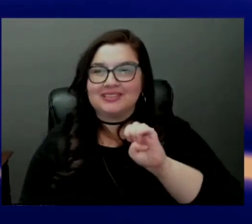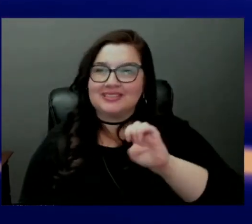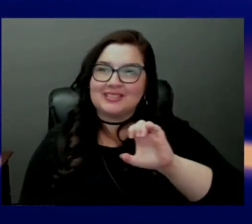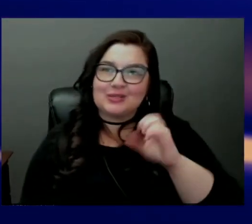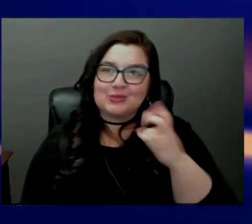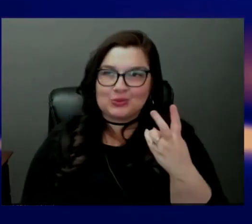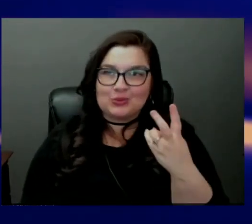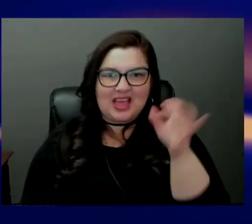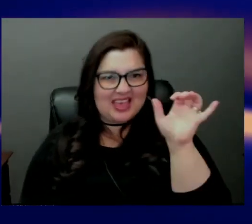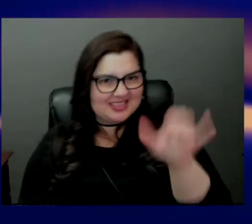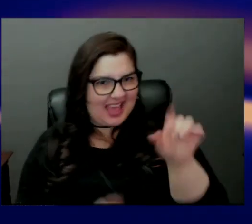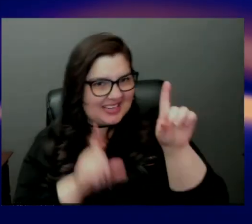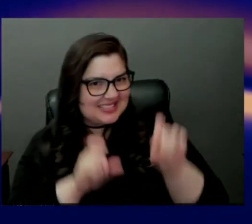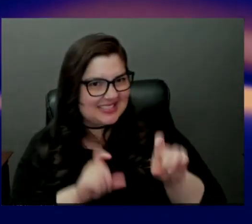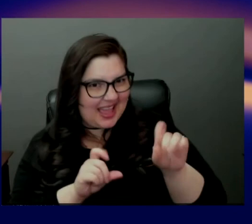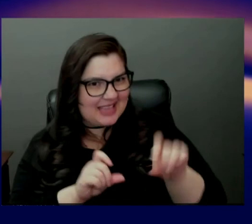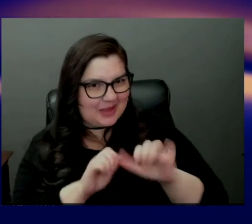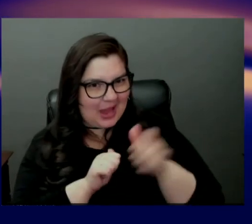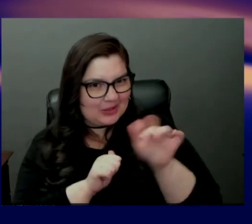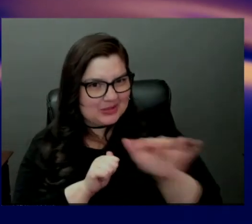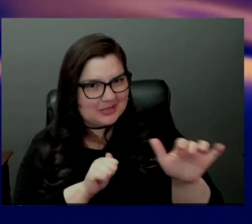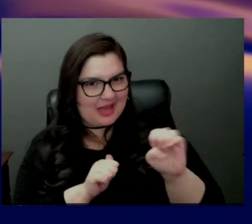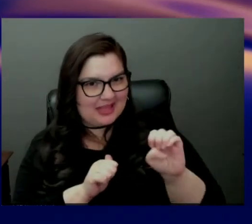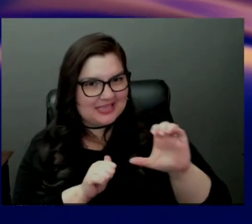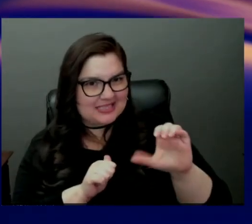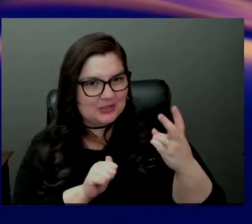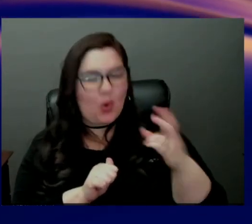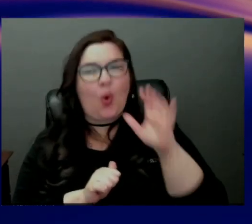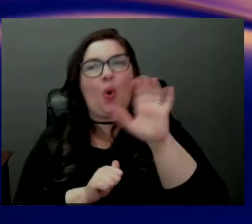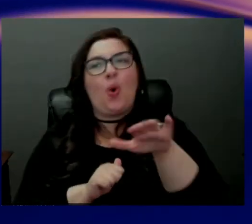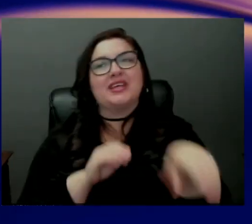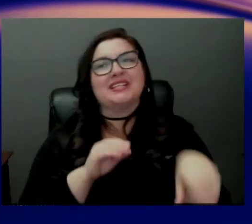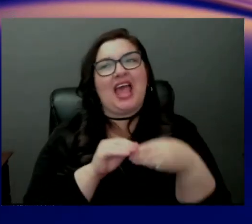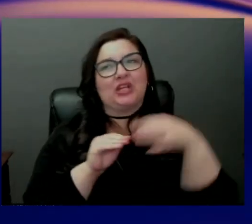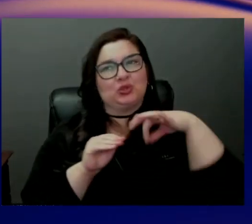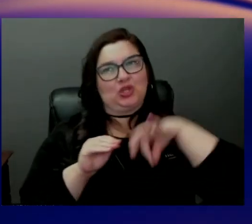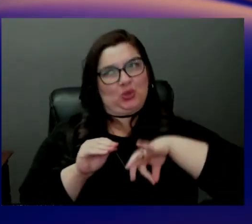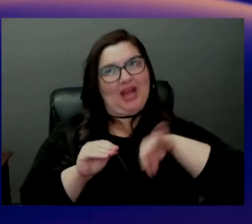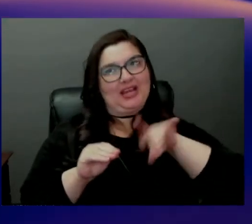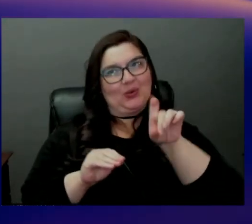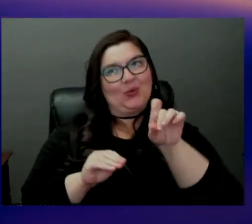That is an alternate extra credit question. Extra credit. - Yeah.